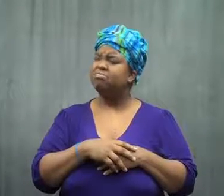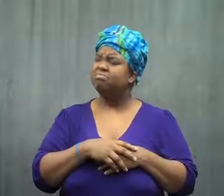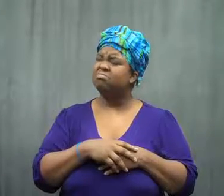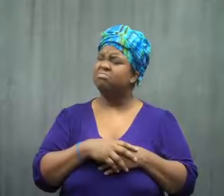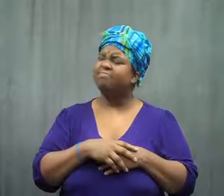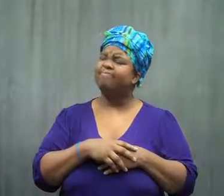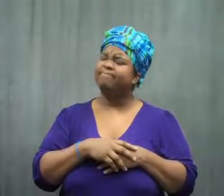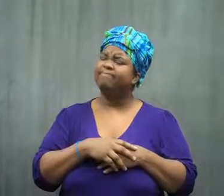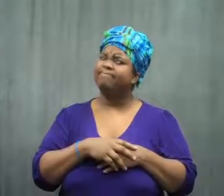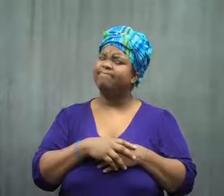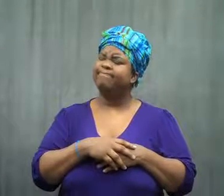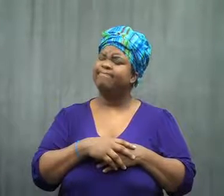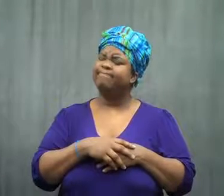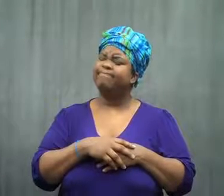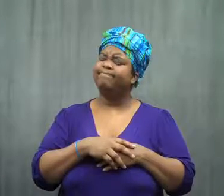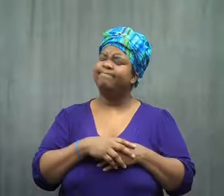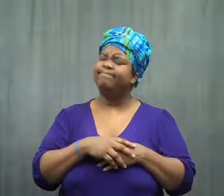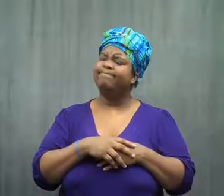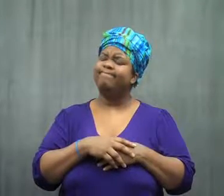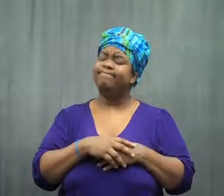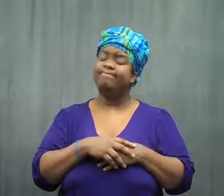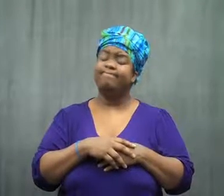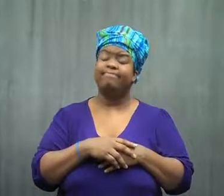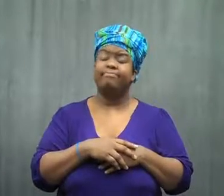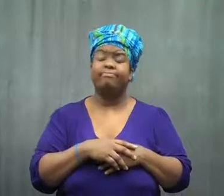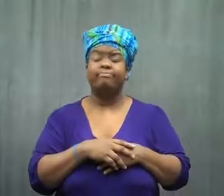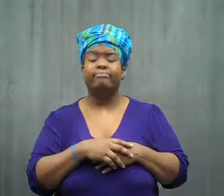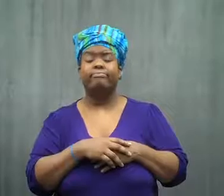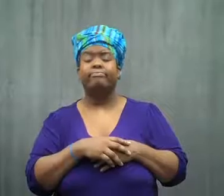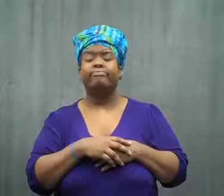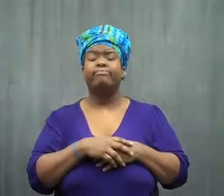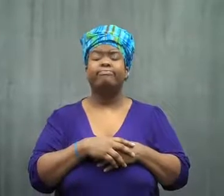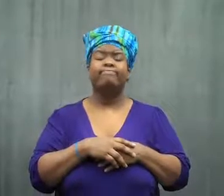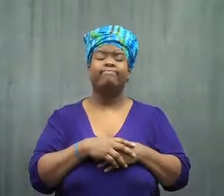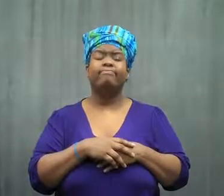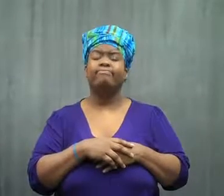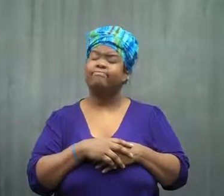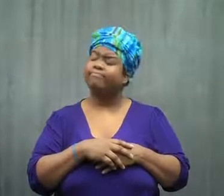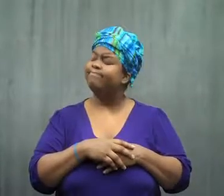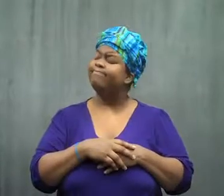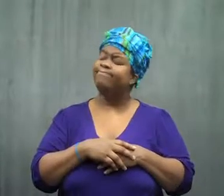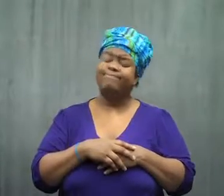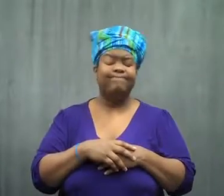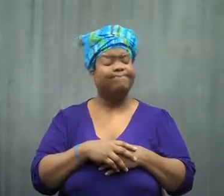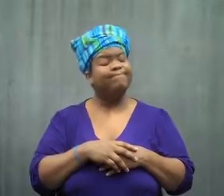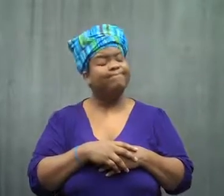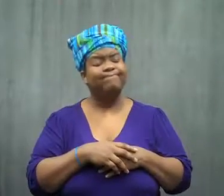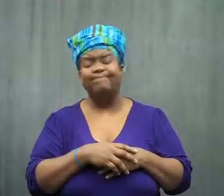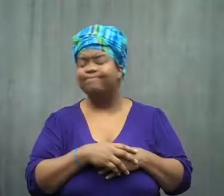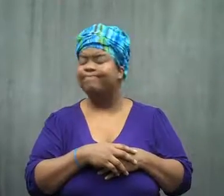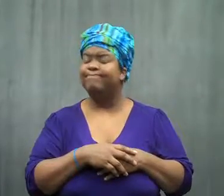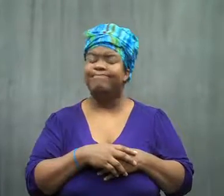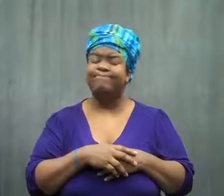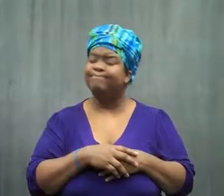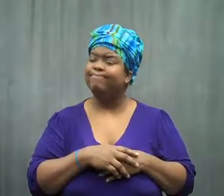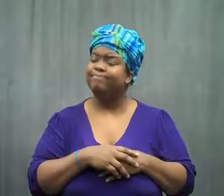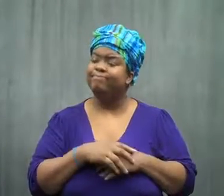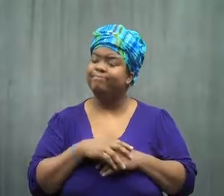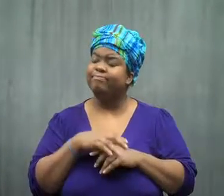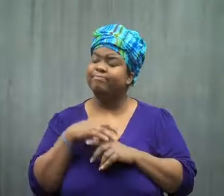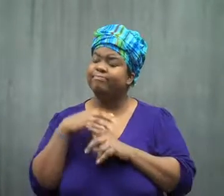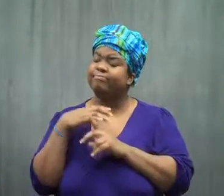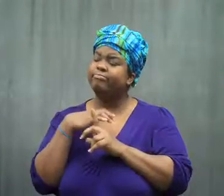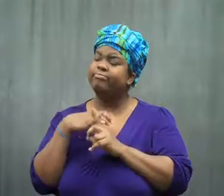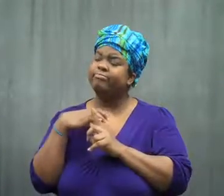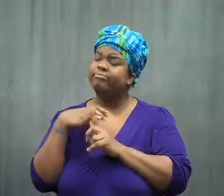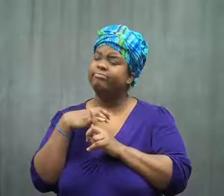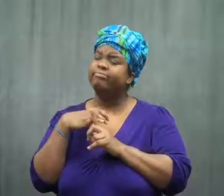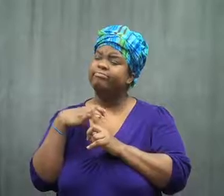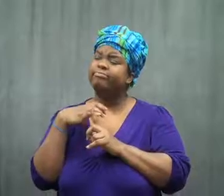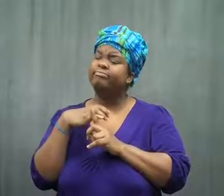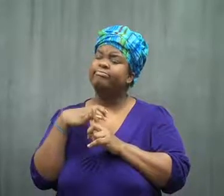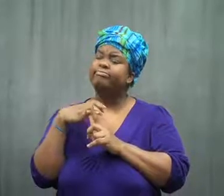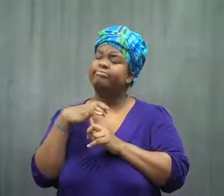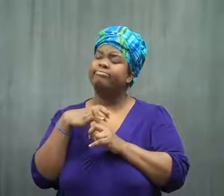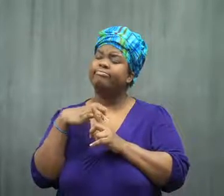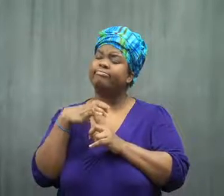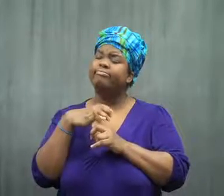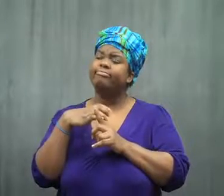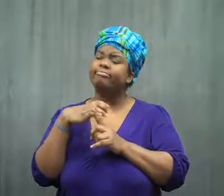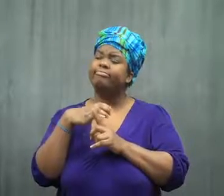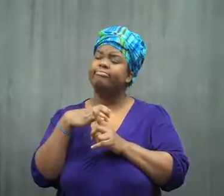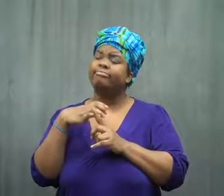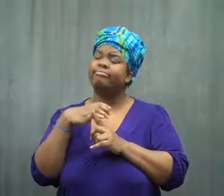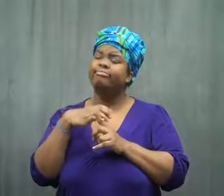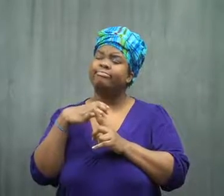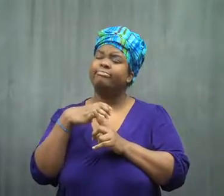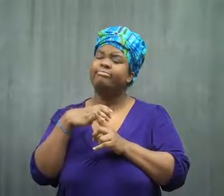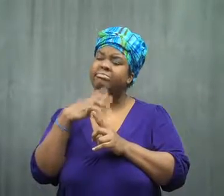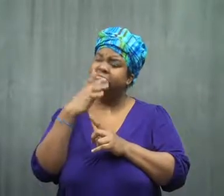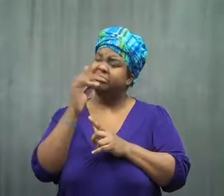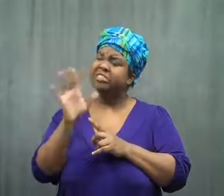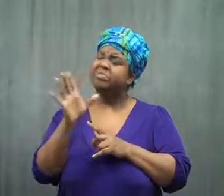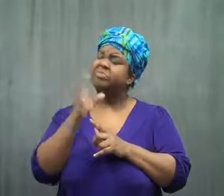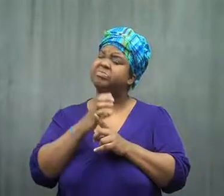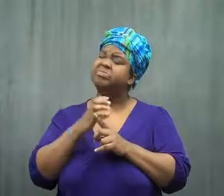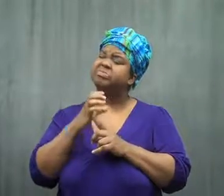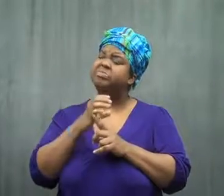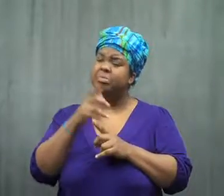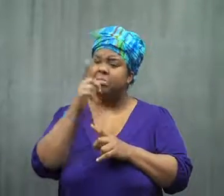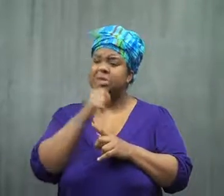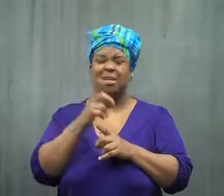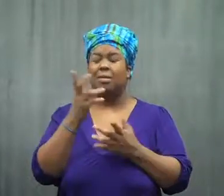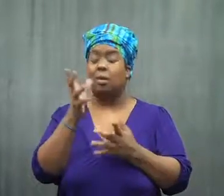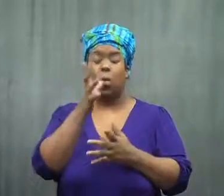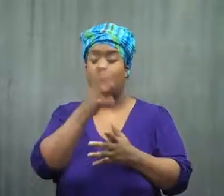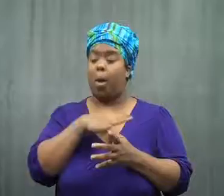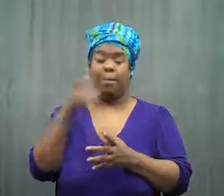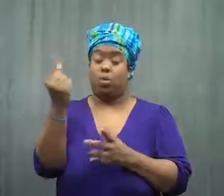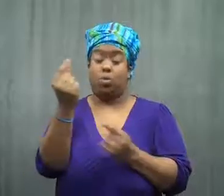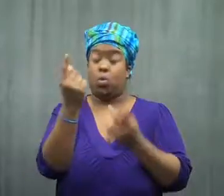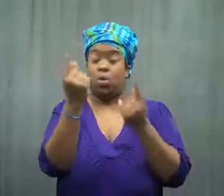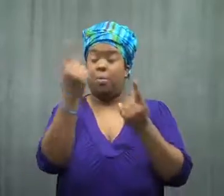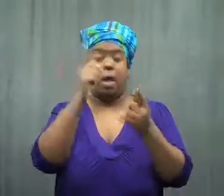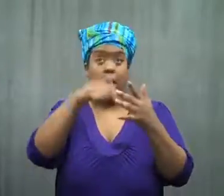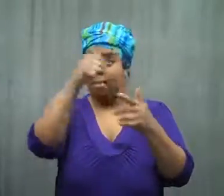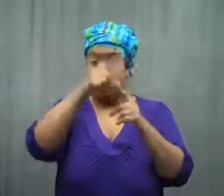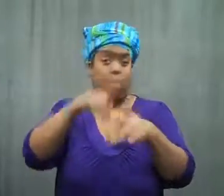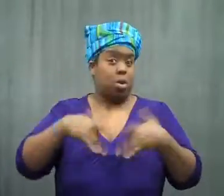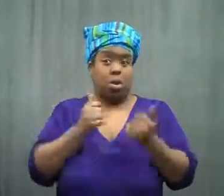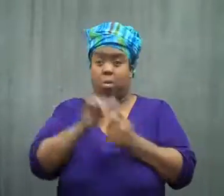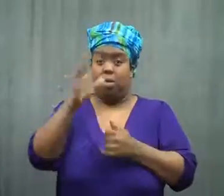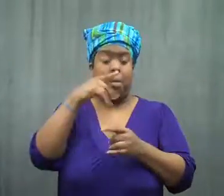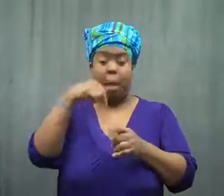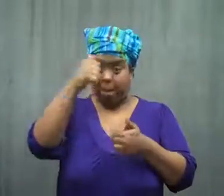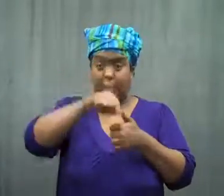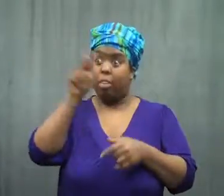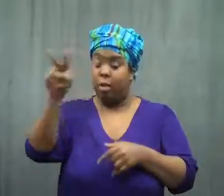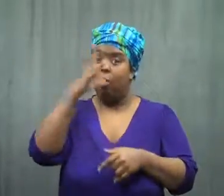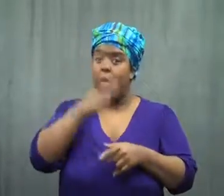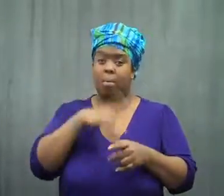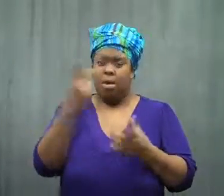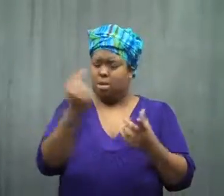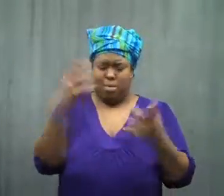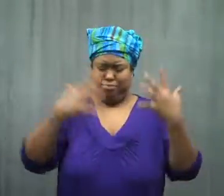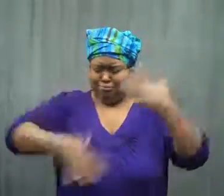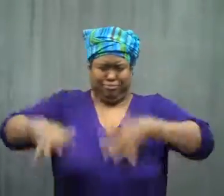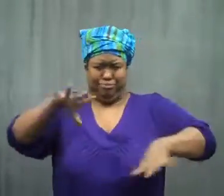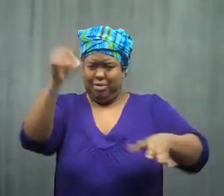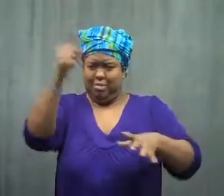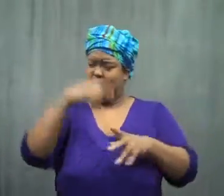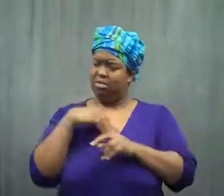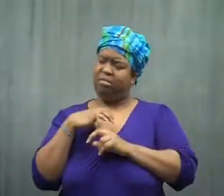I noticed this woman, maybe it was her clothes, I don't remember what I was staring at.